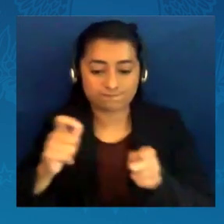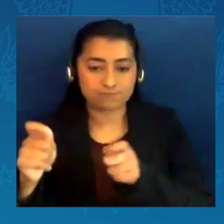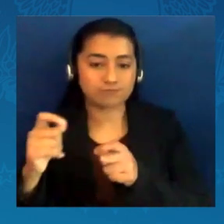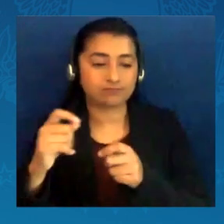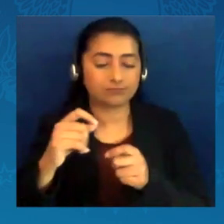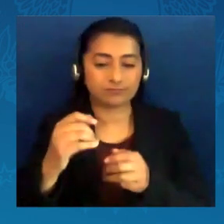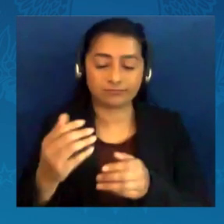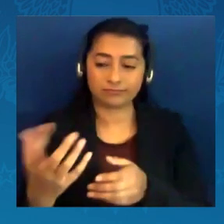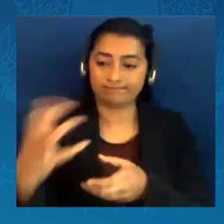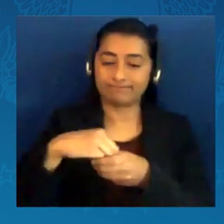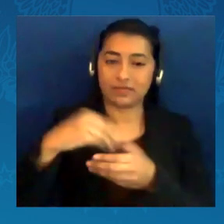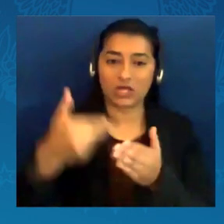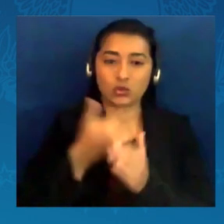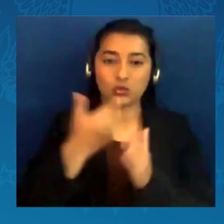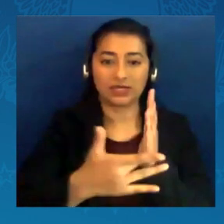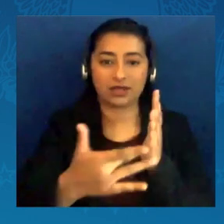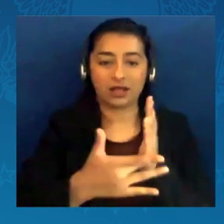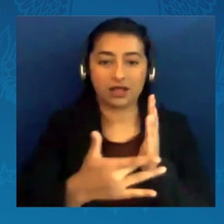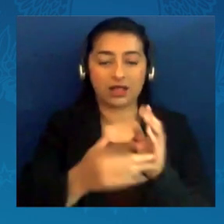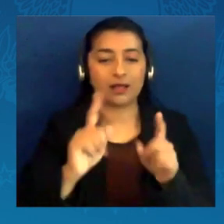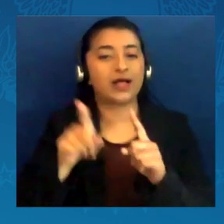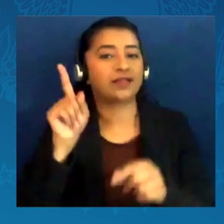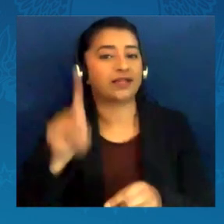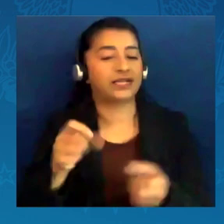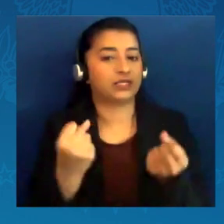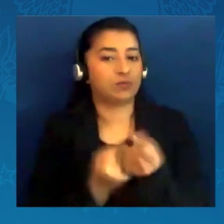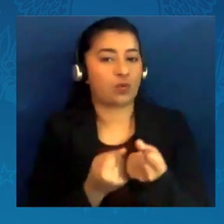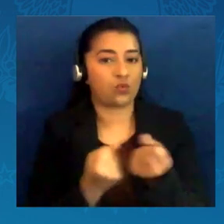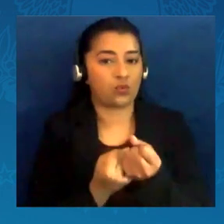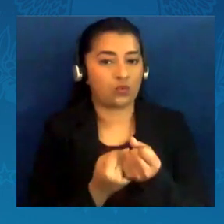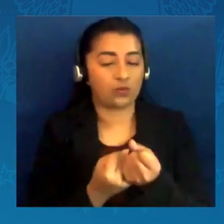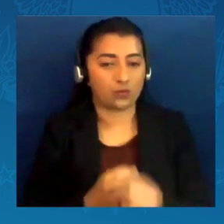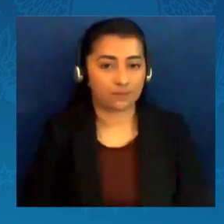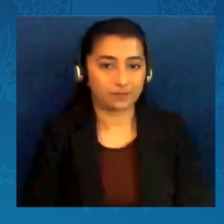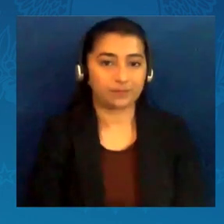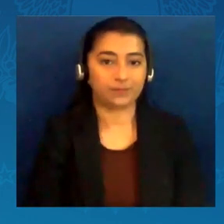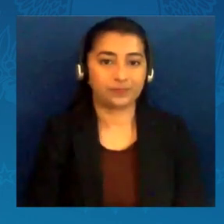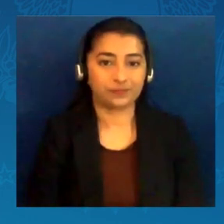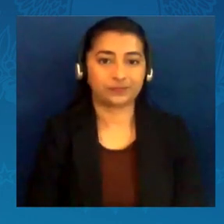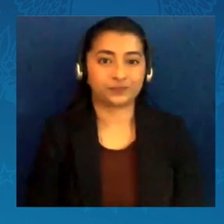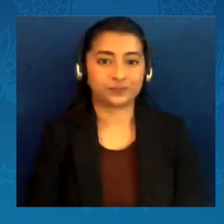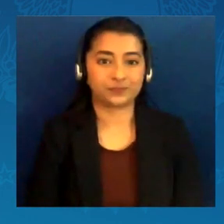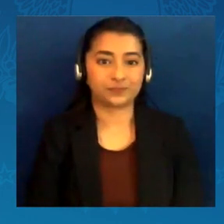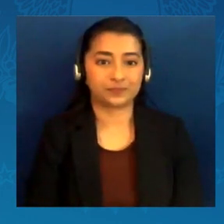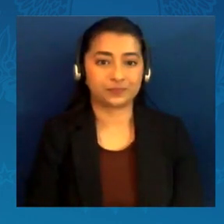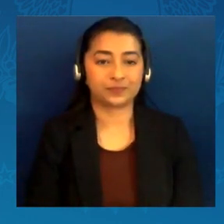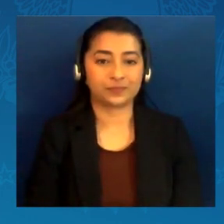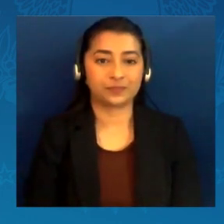but they need the support. So that's the other point of our emphasis. And then, the point also is about the impact